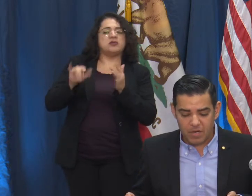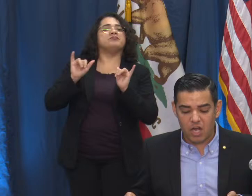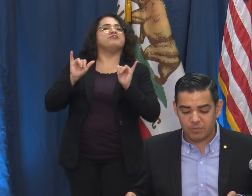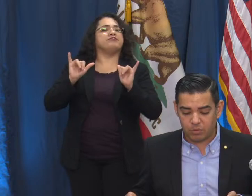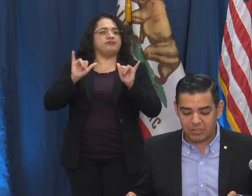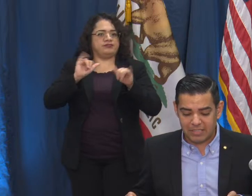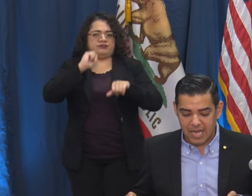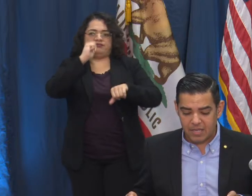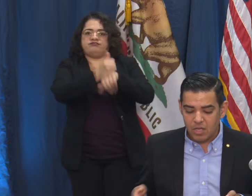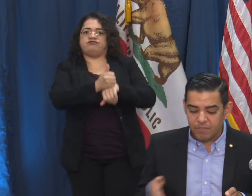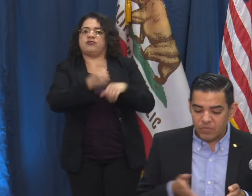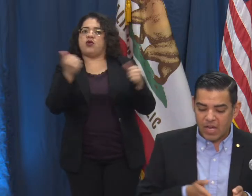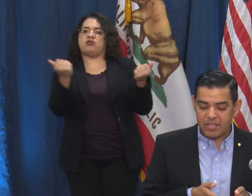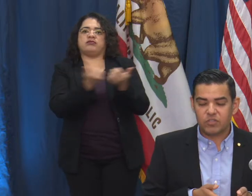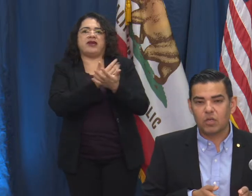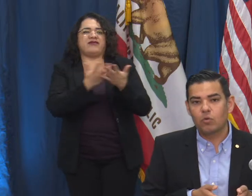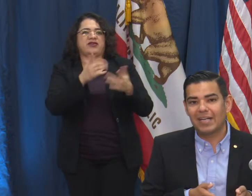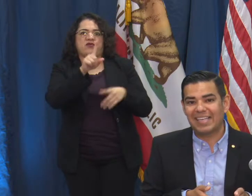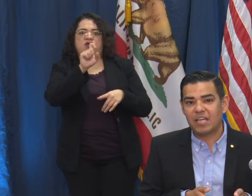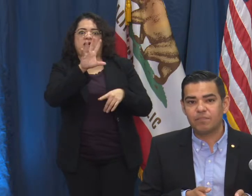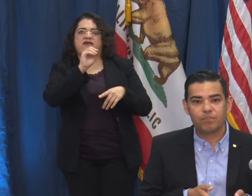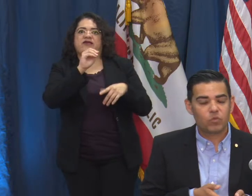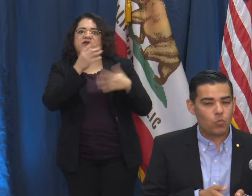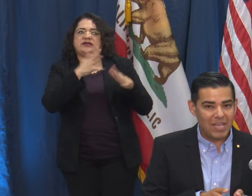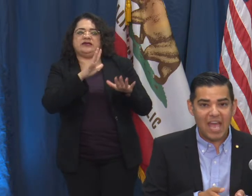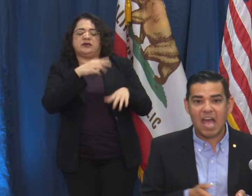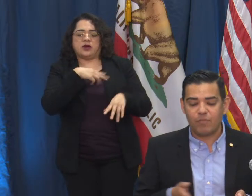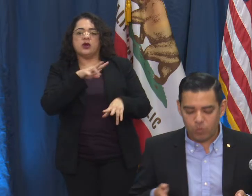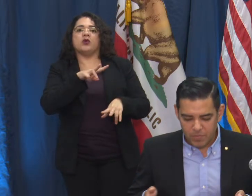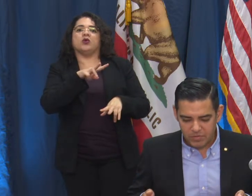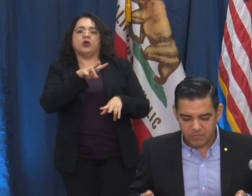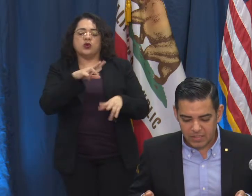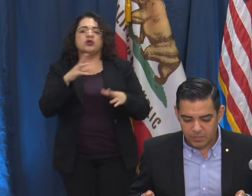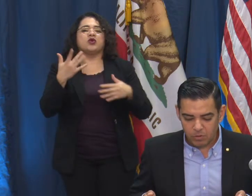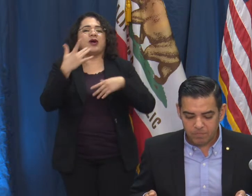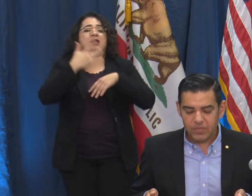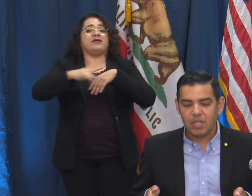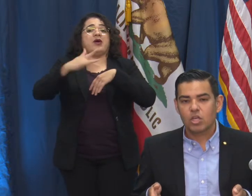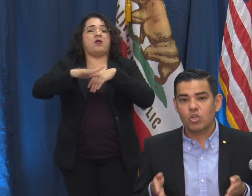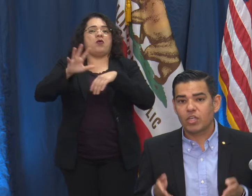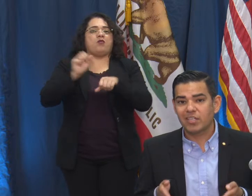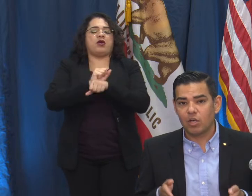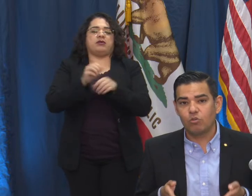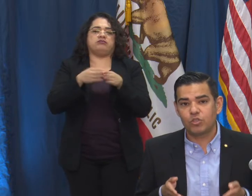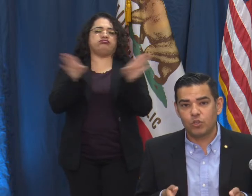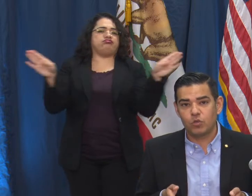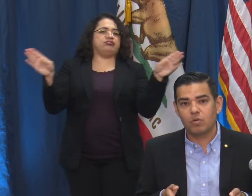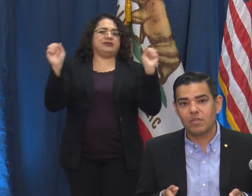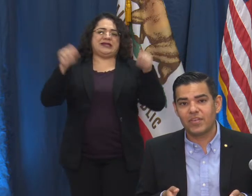Mary Hospital today. Again, we have appointments available. You can go to the